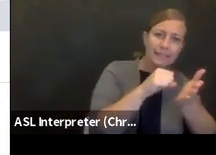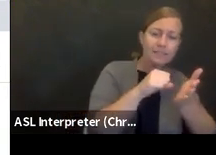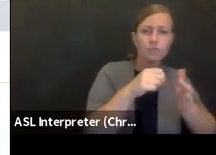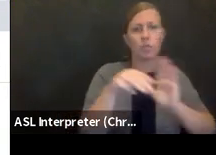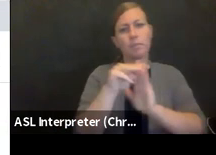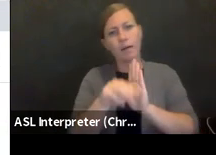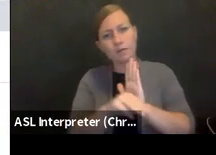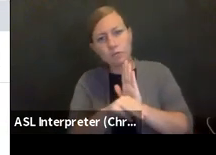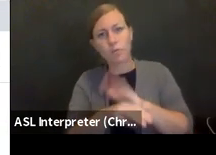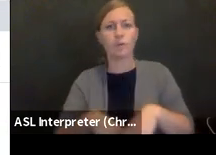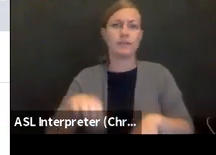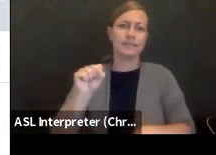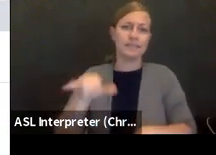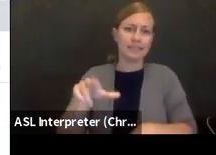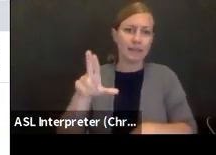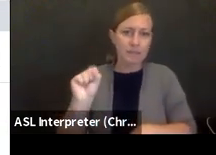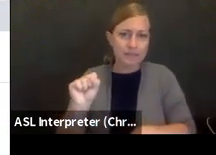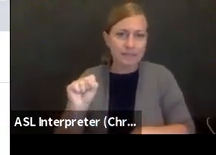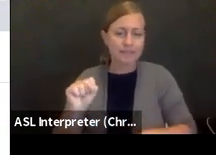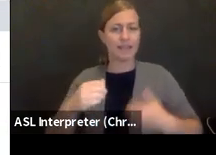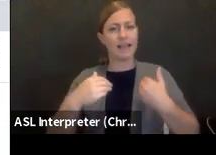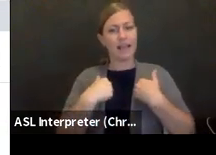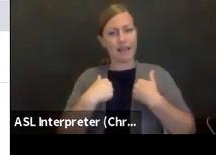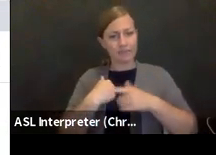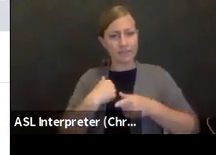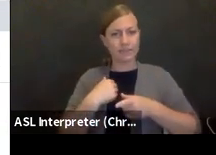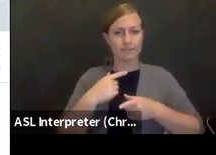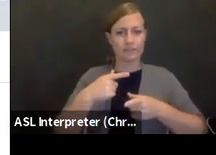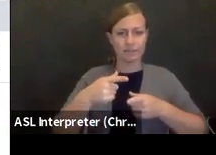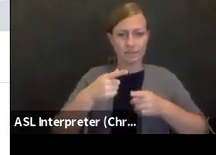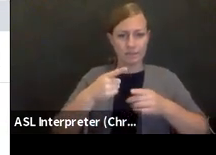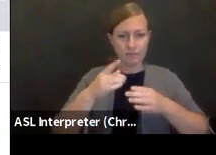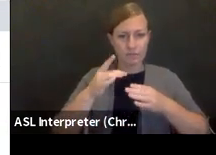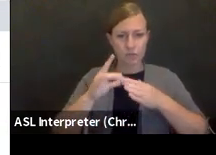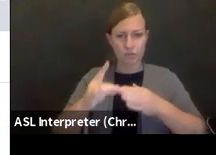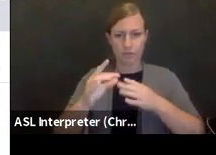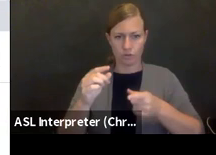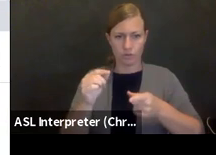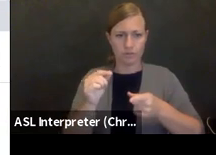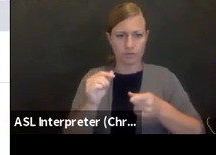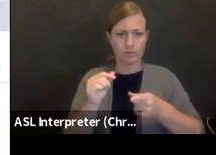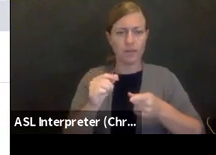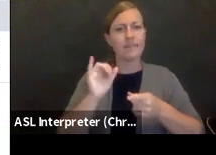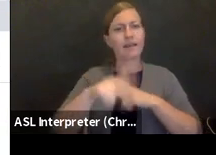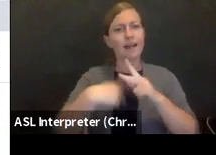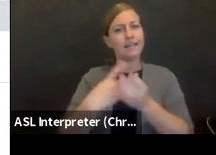ESD 113 - Andrew Hickman: I've been sections versus having multiple courses, really, those are decisions. You should make with your school district.